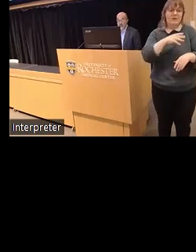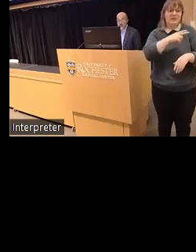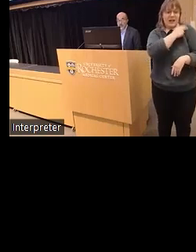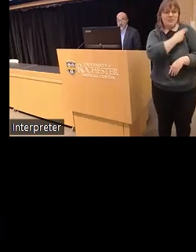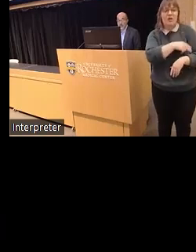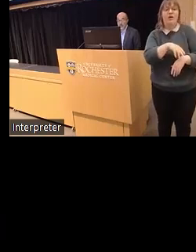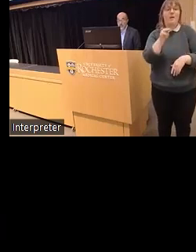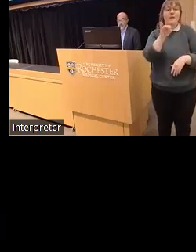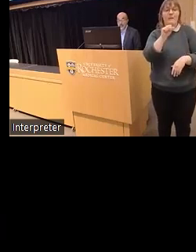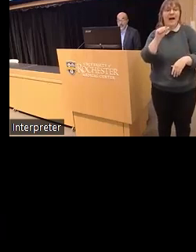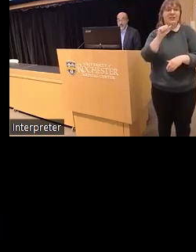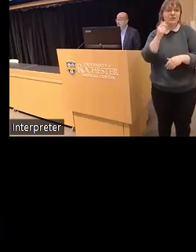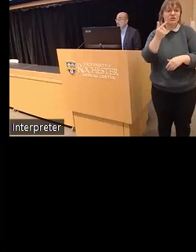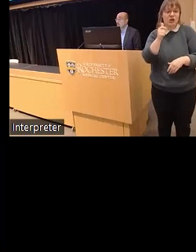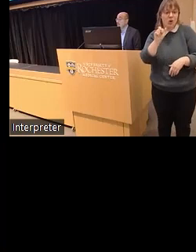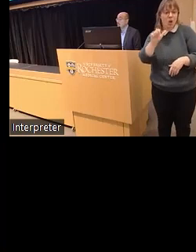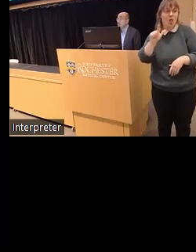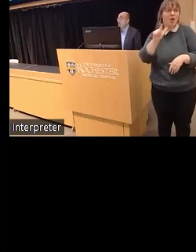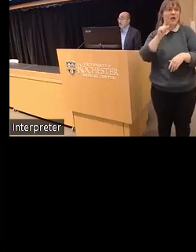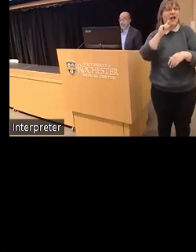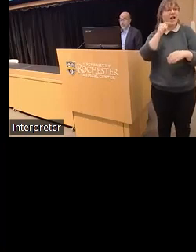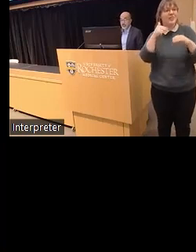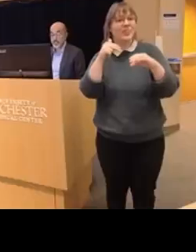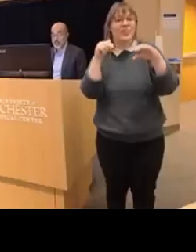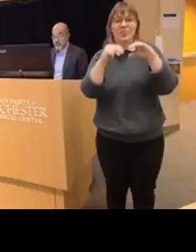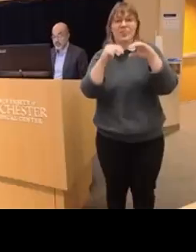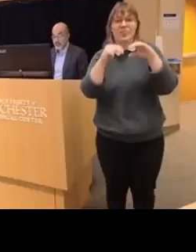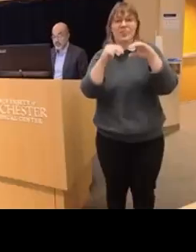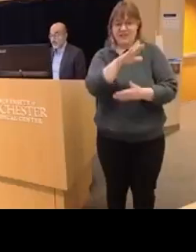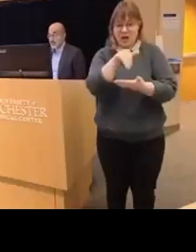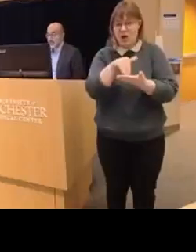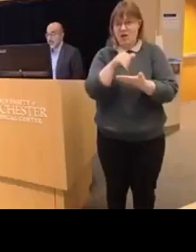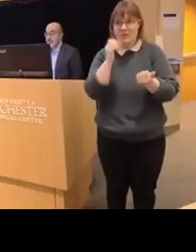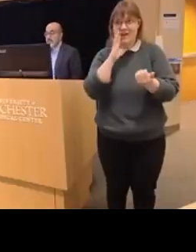the Imaging Center at Martino Center where a lot of the fmri stuff was collected when I was there